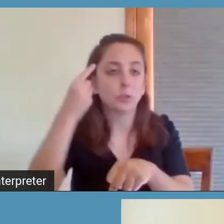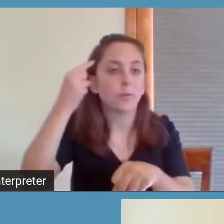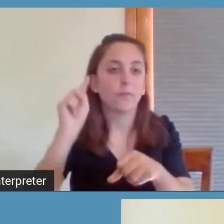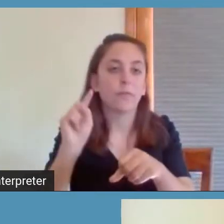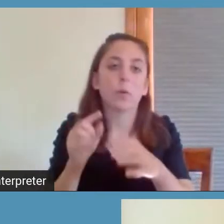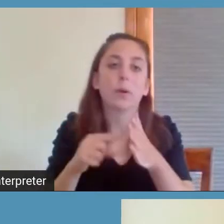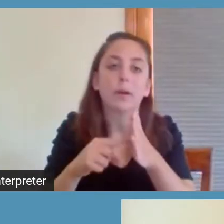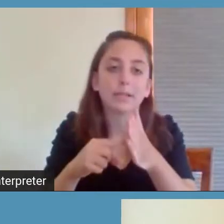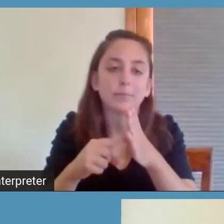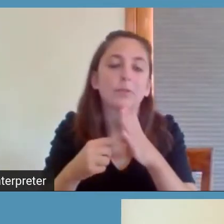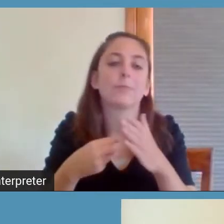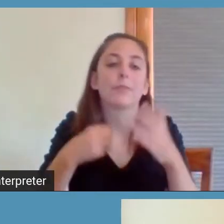super um